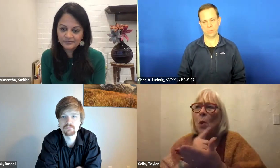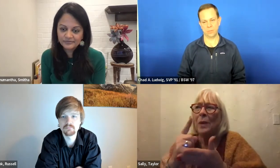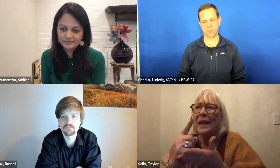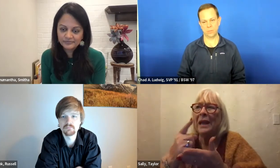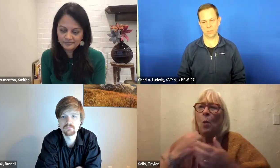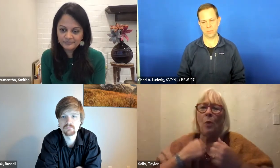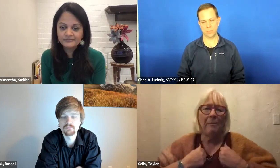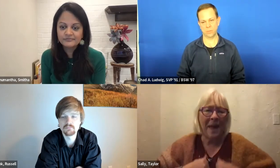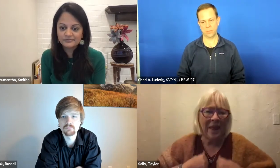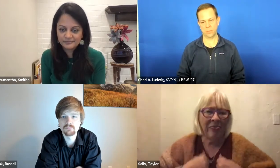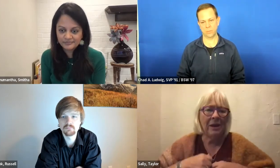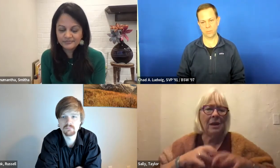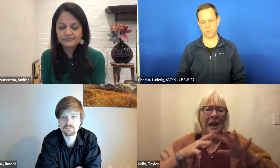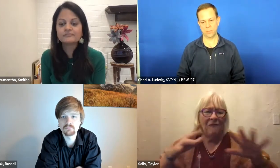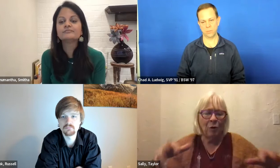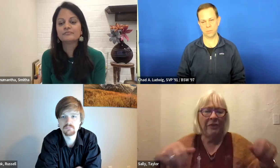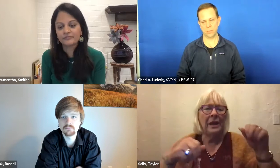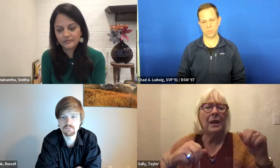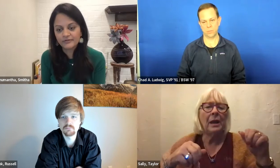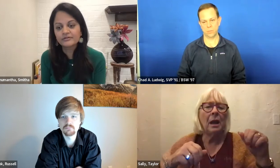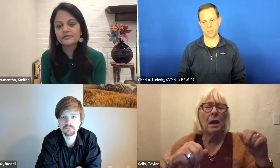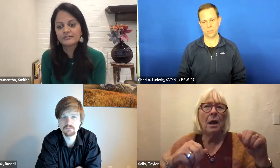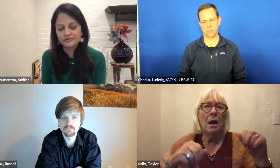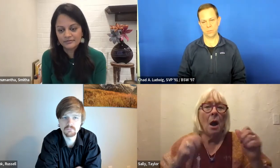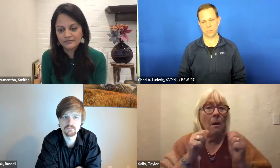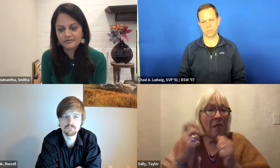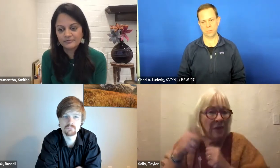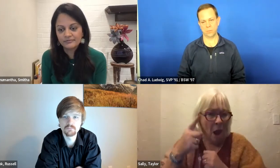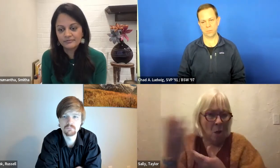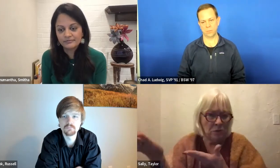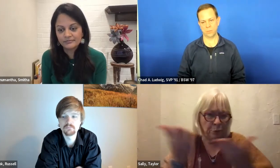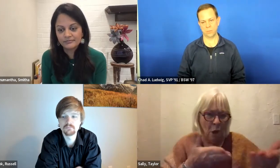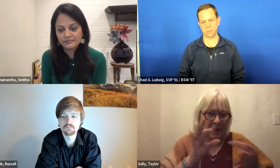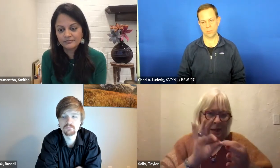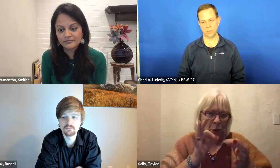I want to say it was two times a week. They would bathe him and do all of that,